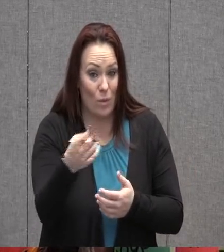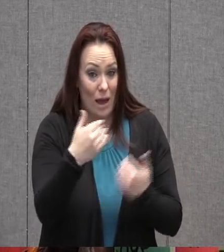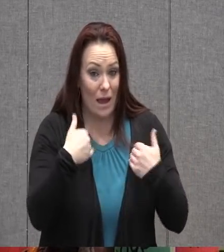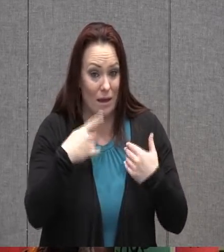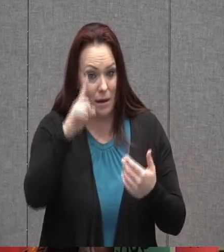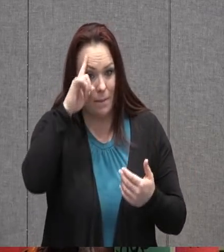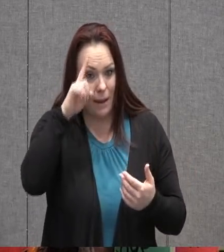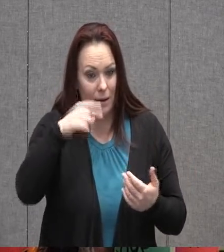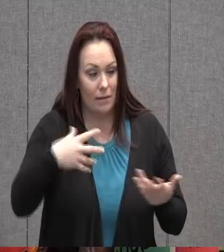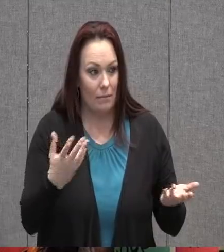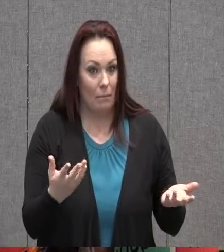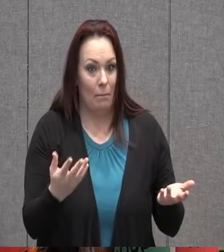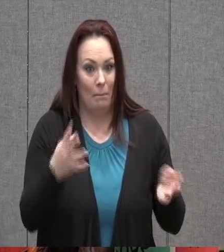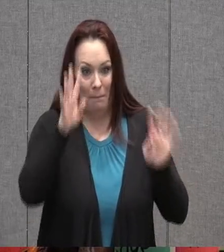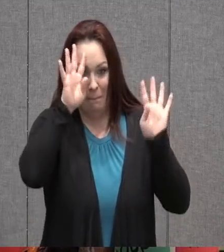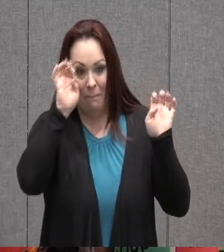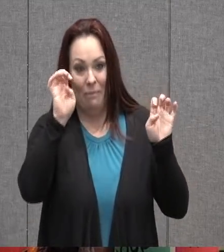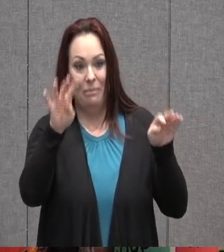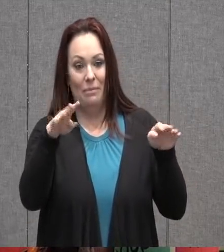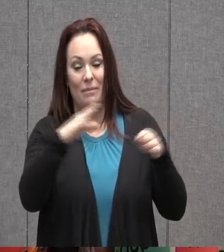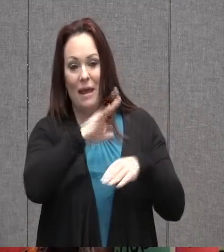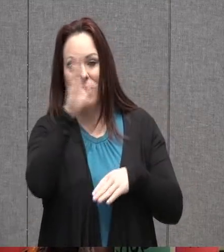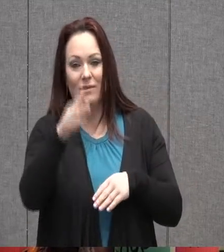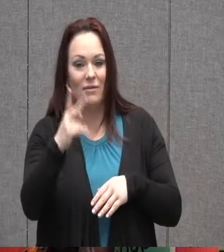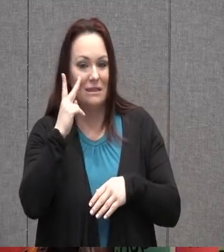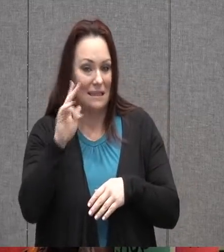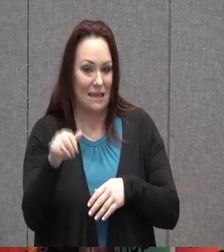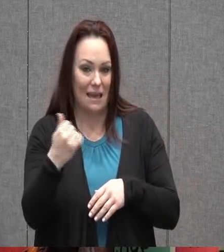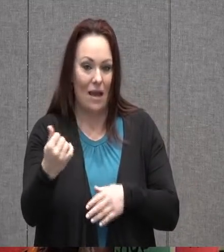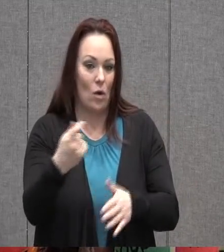I don't know. I've never seen anything cost a penny